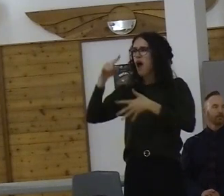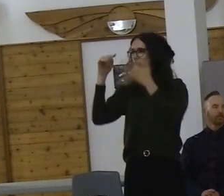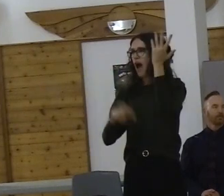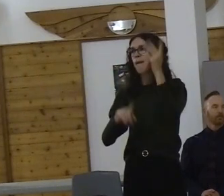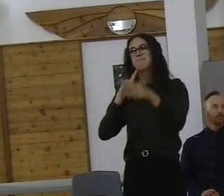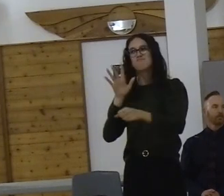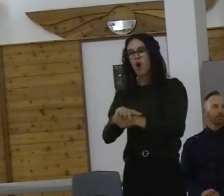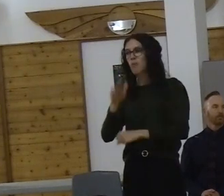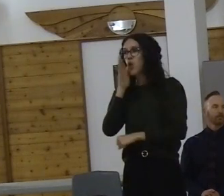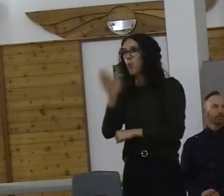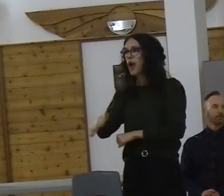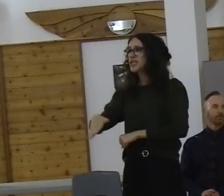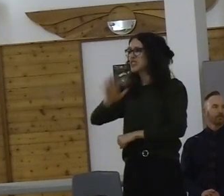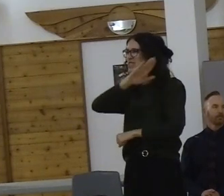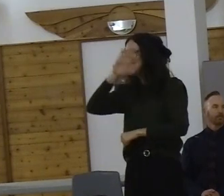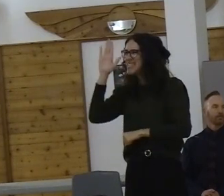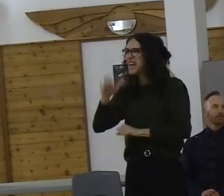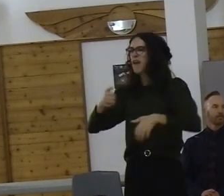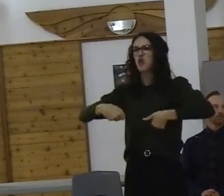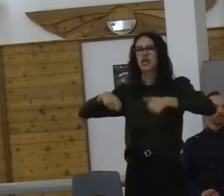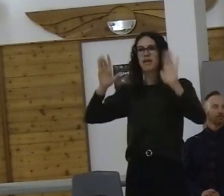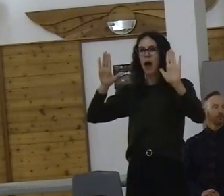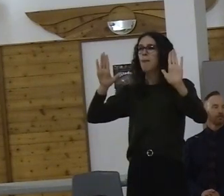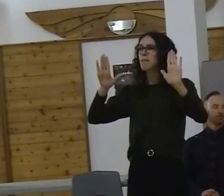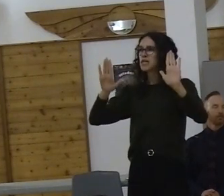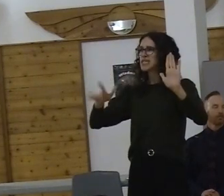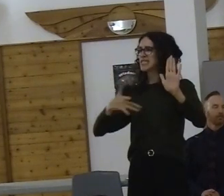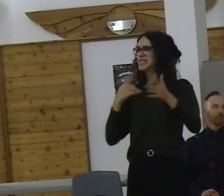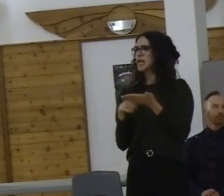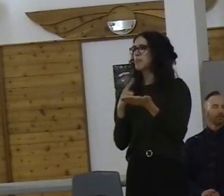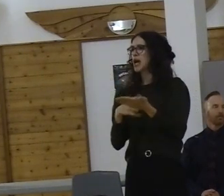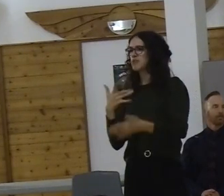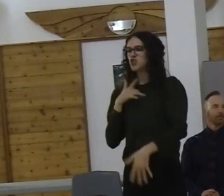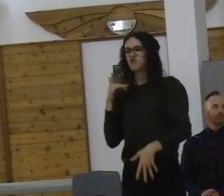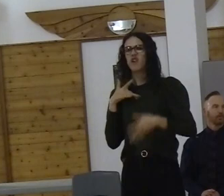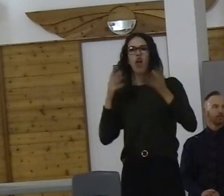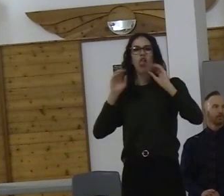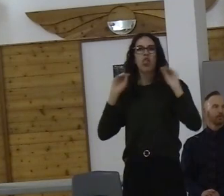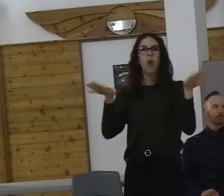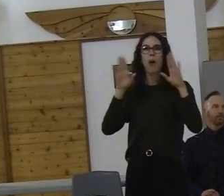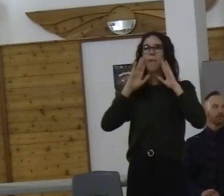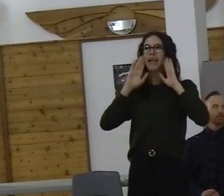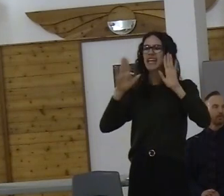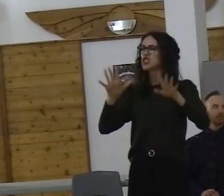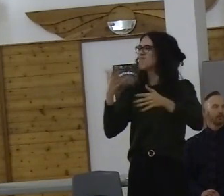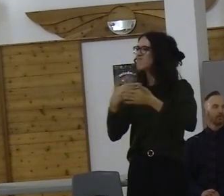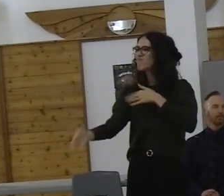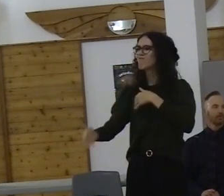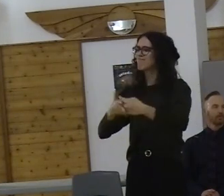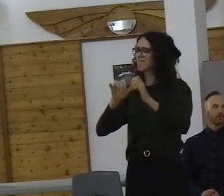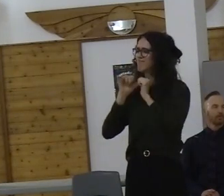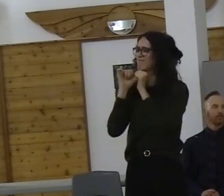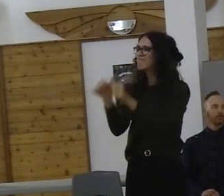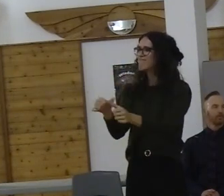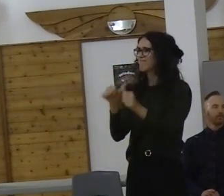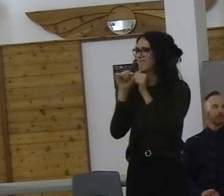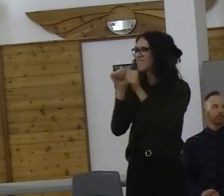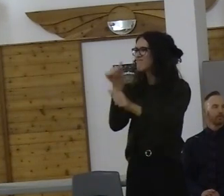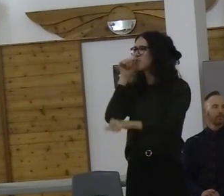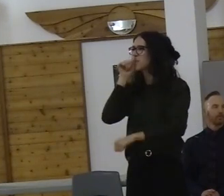sometimes it feels hopeless like nobody's listening but you'll never forget it, how powerful we are we are united we are working genocide